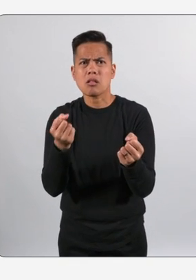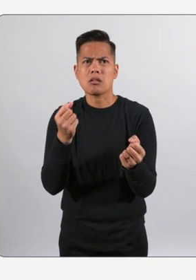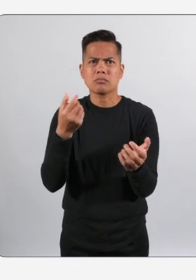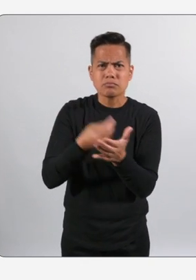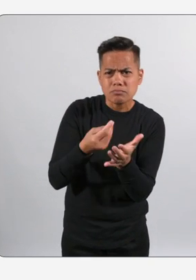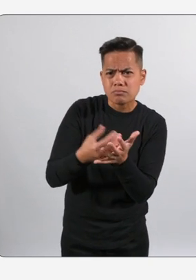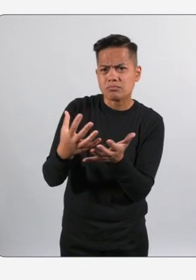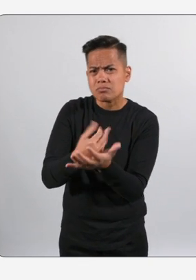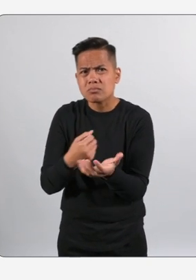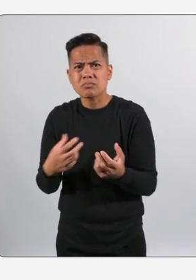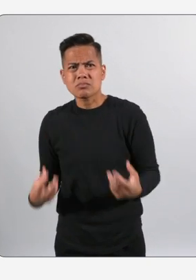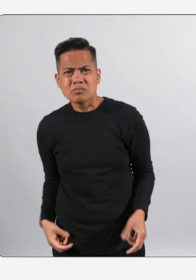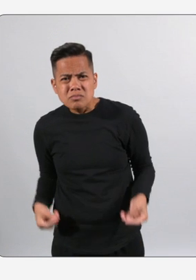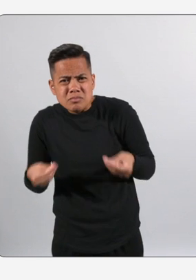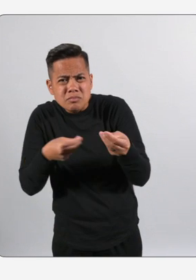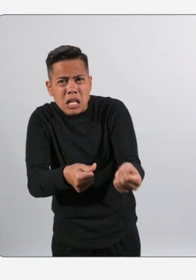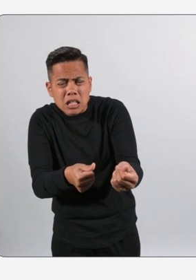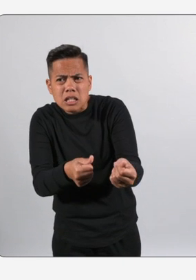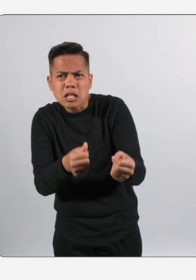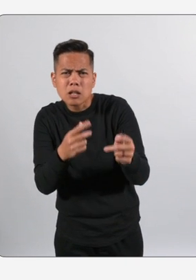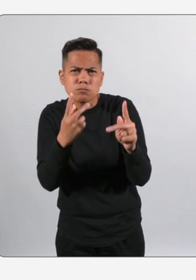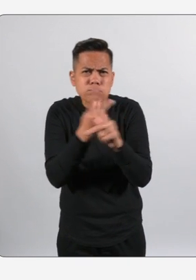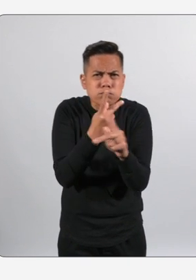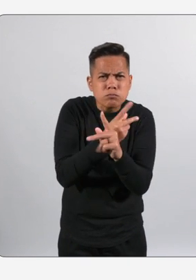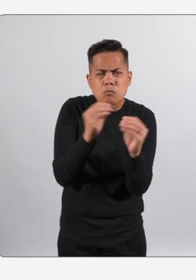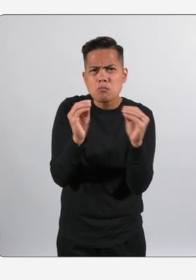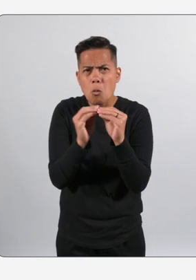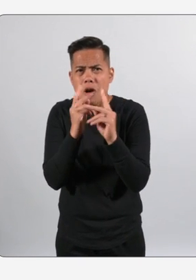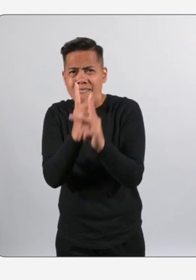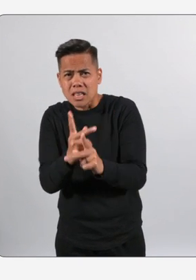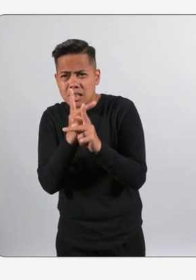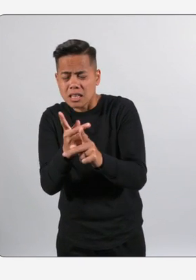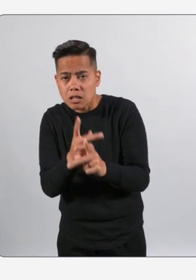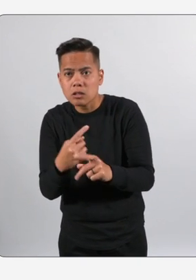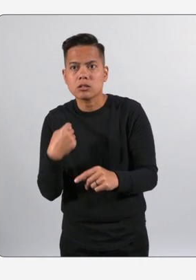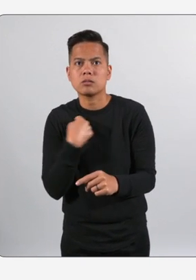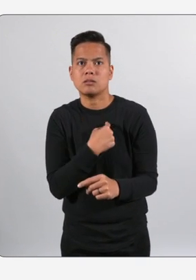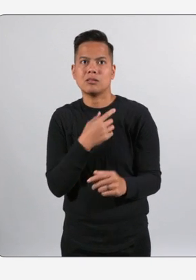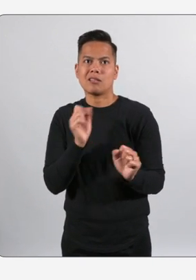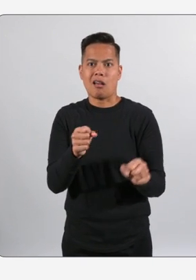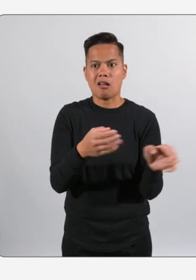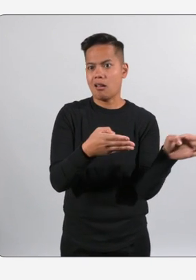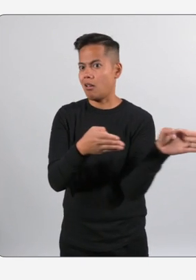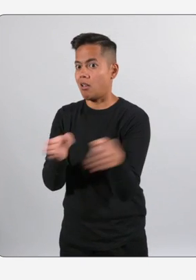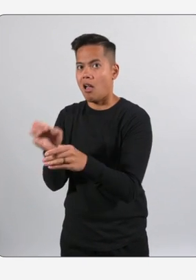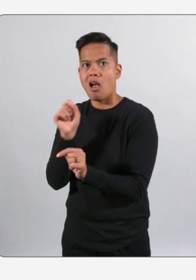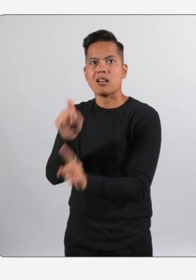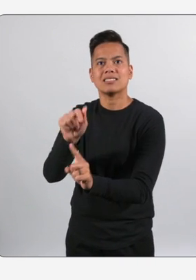more closely than ever. And you're being asked to wrap your arms around what the AI shift could mean for all of your organizations.